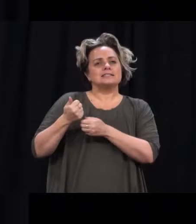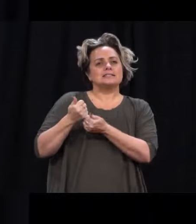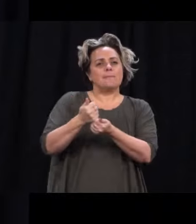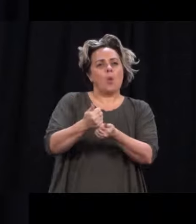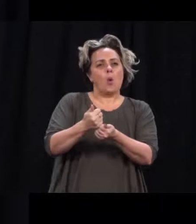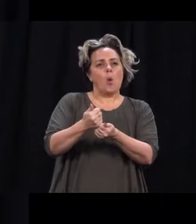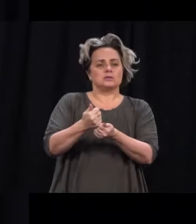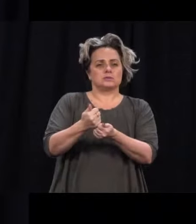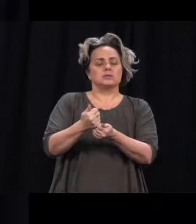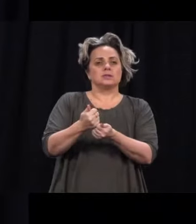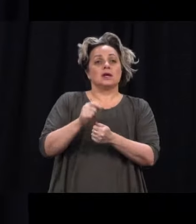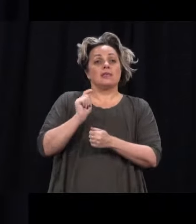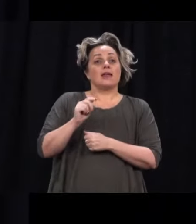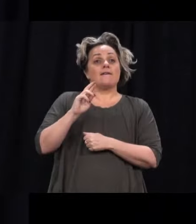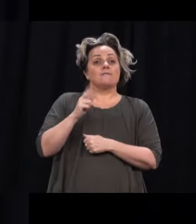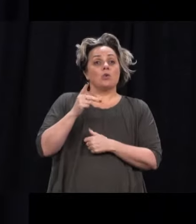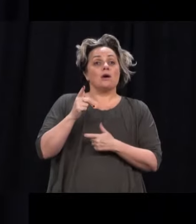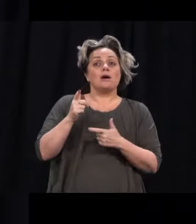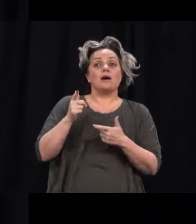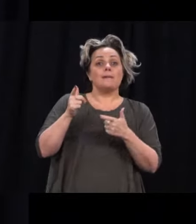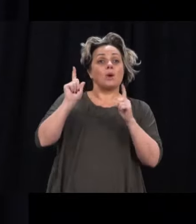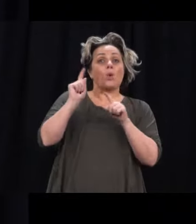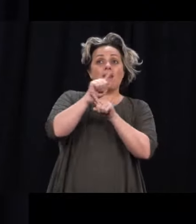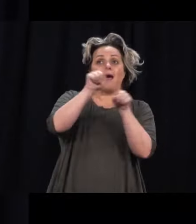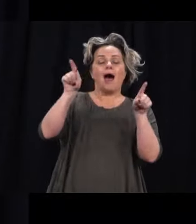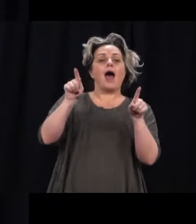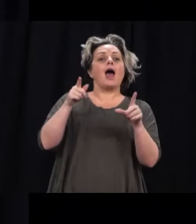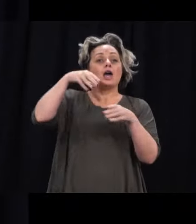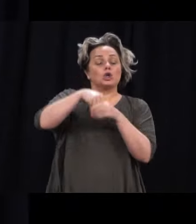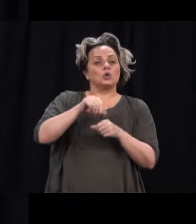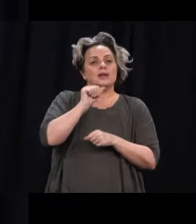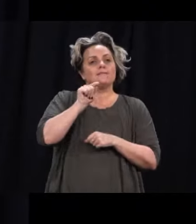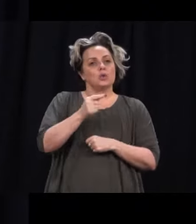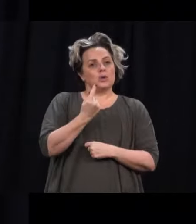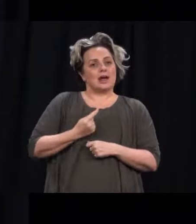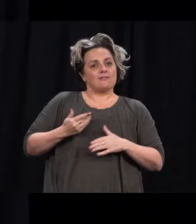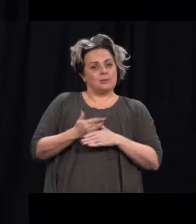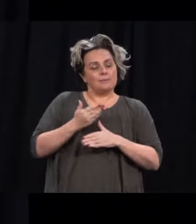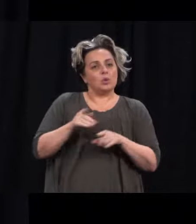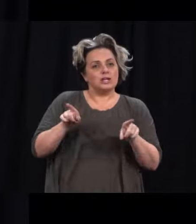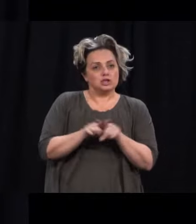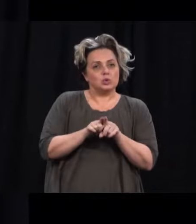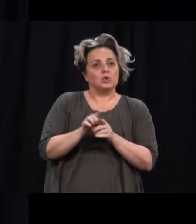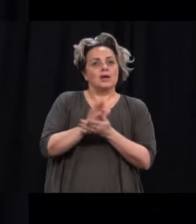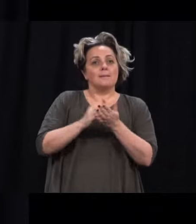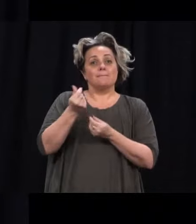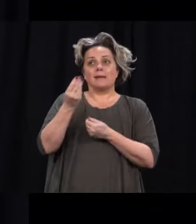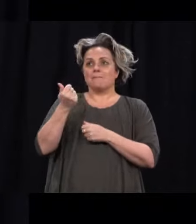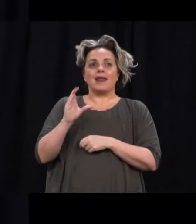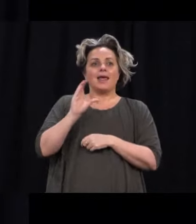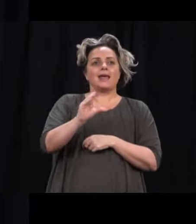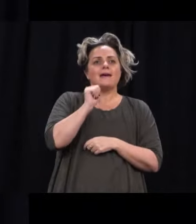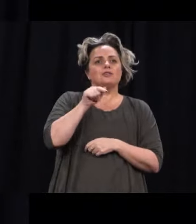briefly about those now. The first one I want to mention is the Leave kavp support Scheme.